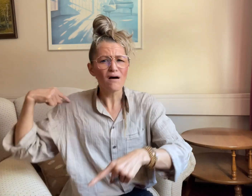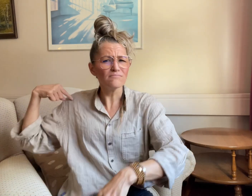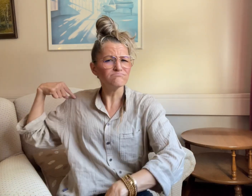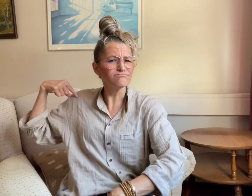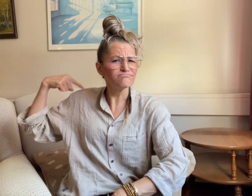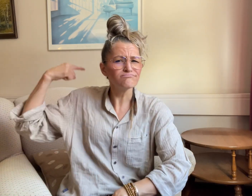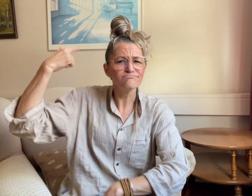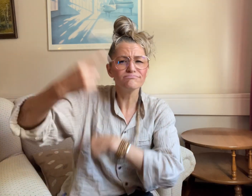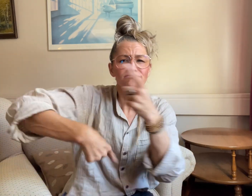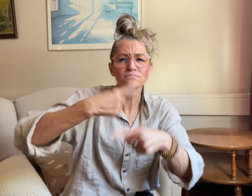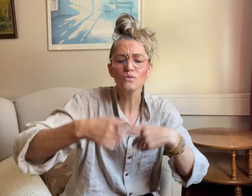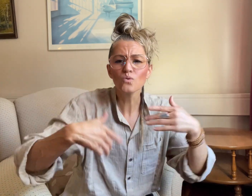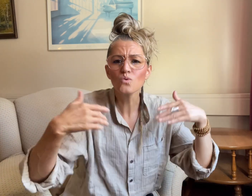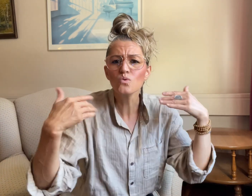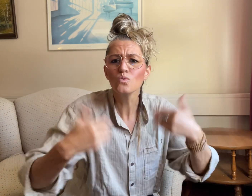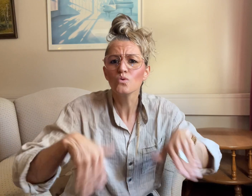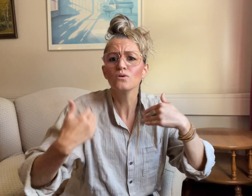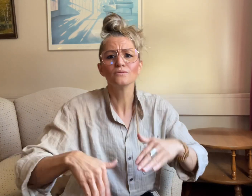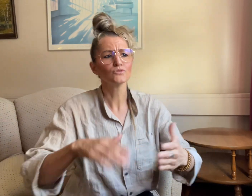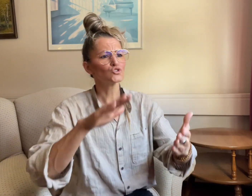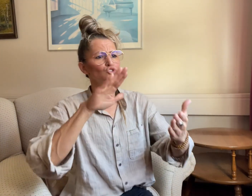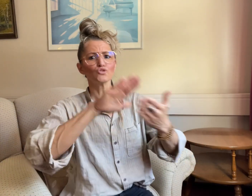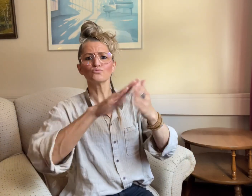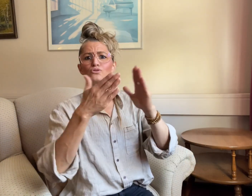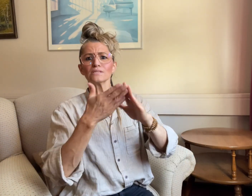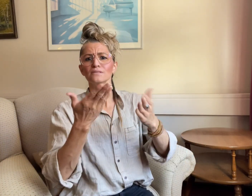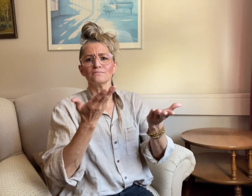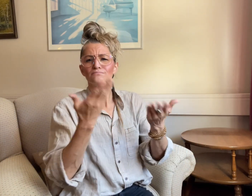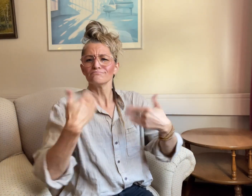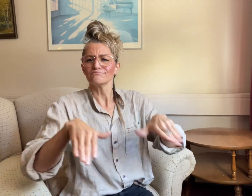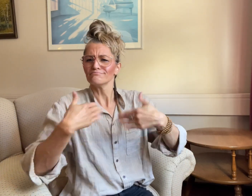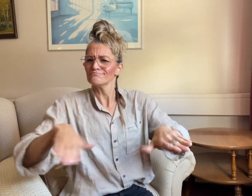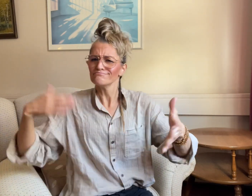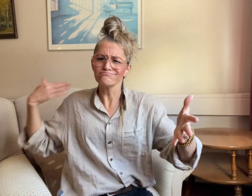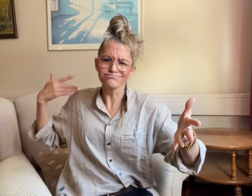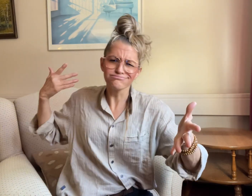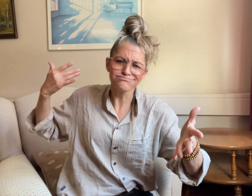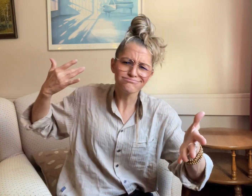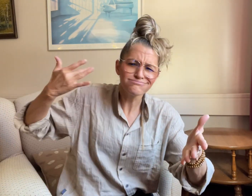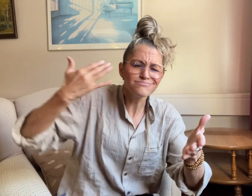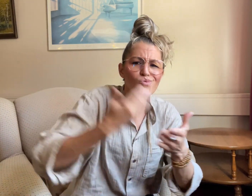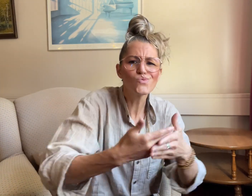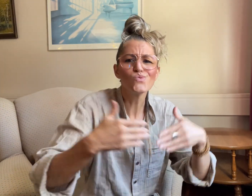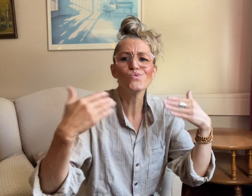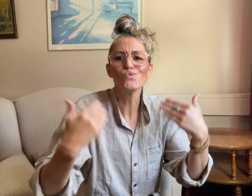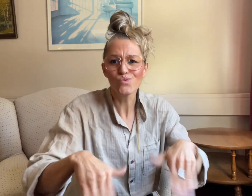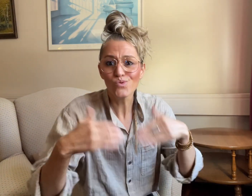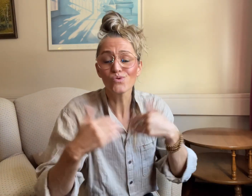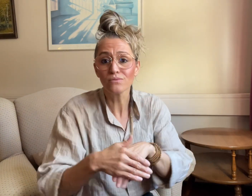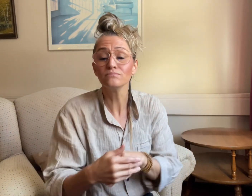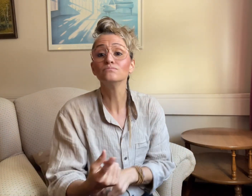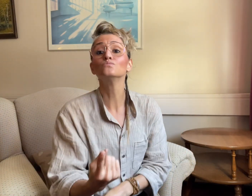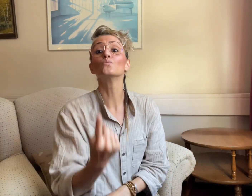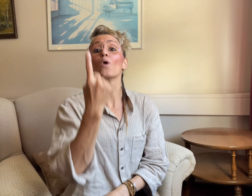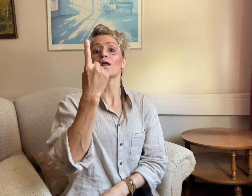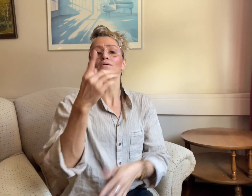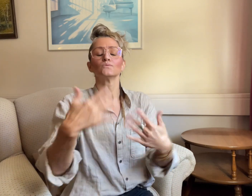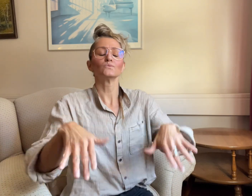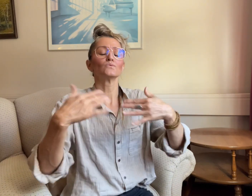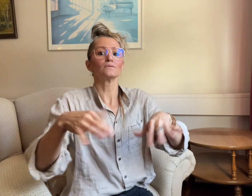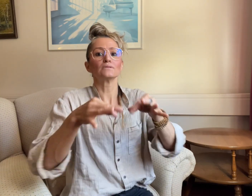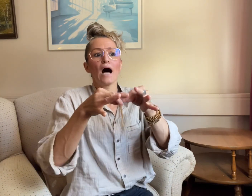community has come. One of the significant changes over